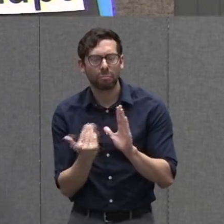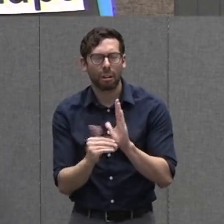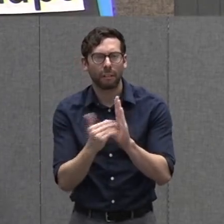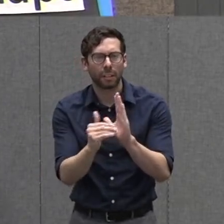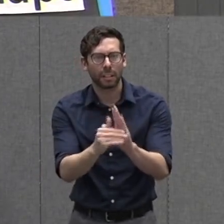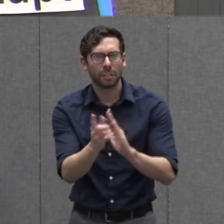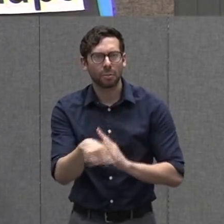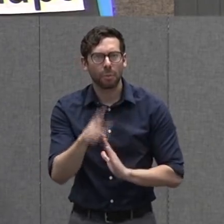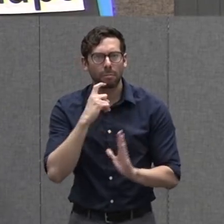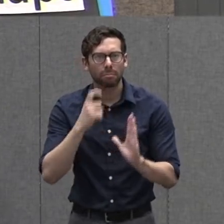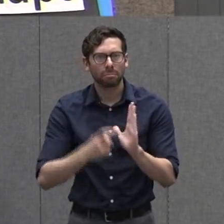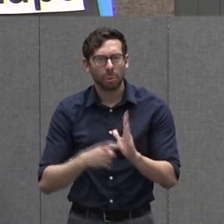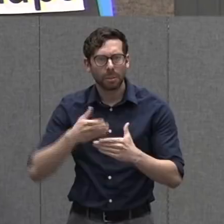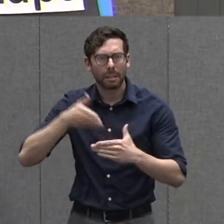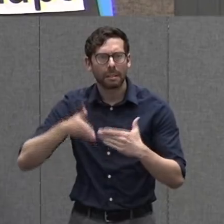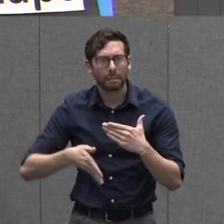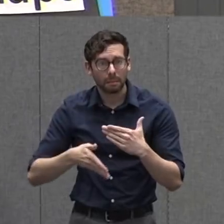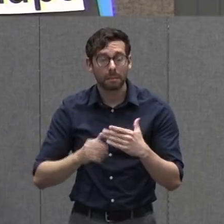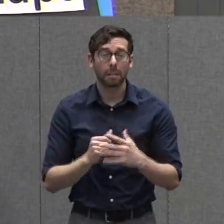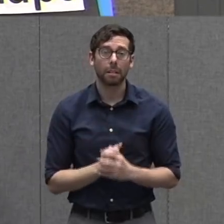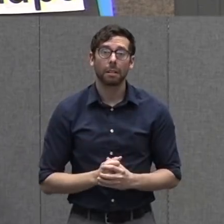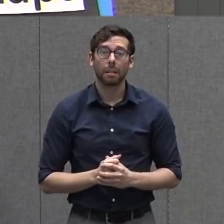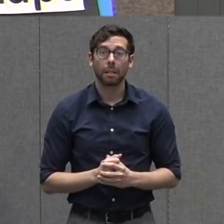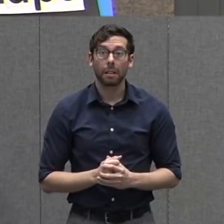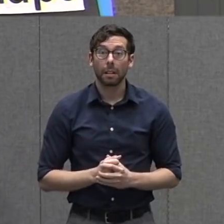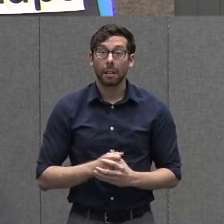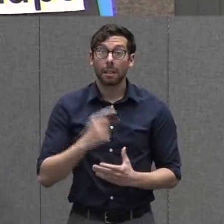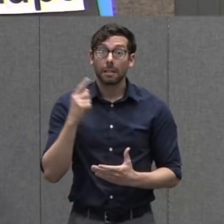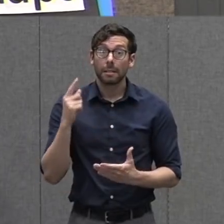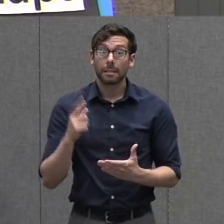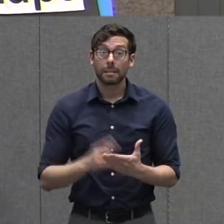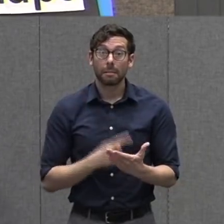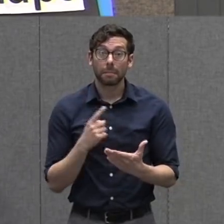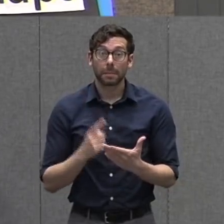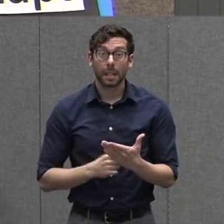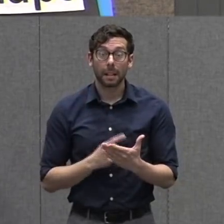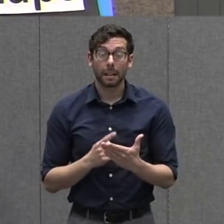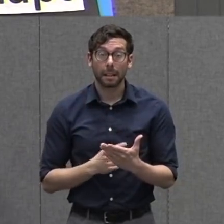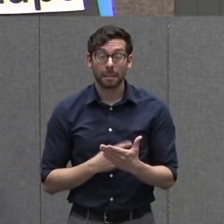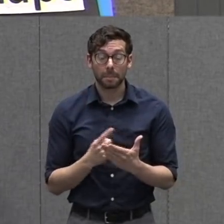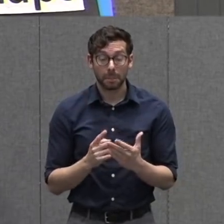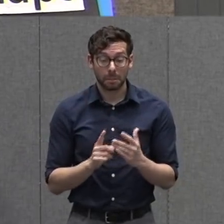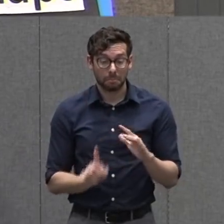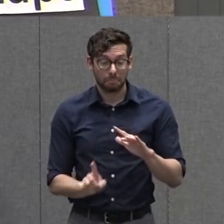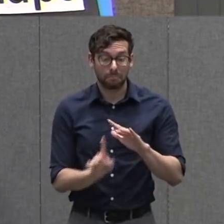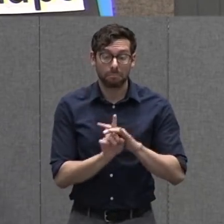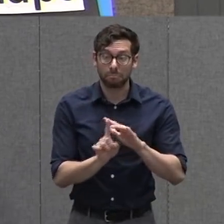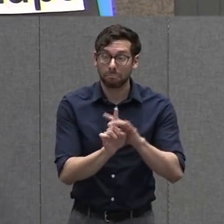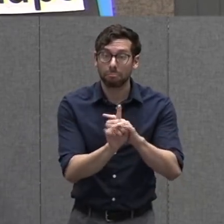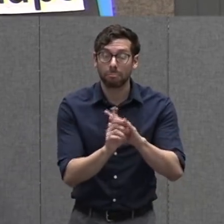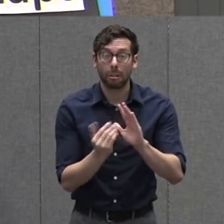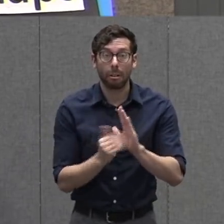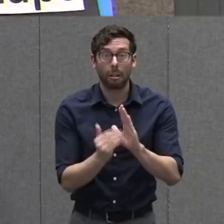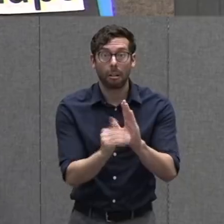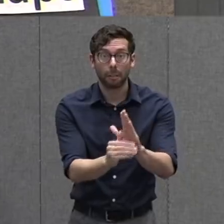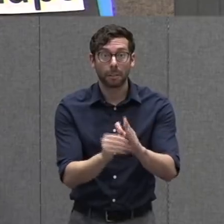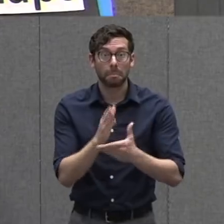But sometimes we see a common word part, not usually in the beginning and not at the end but we see it in the middle and it's really important